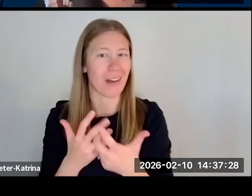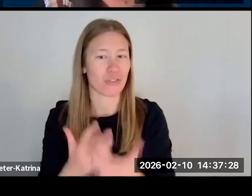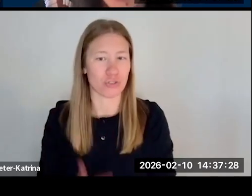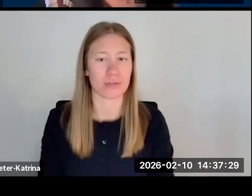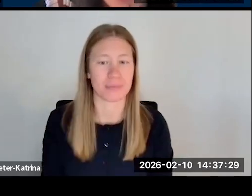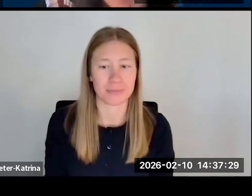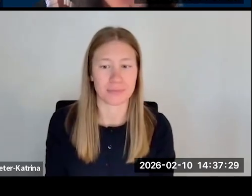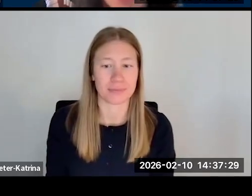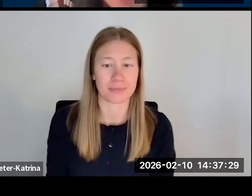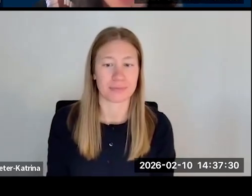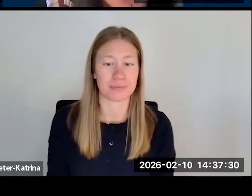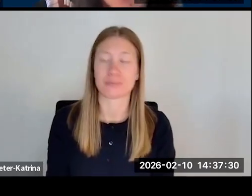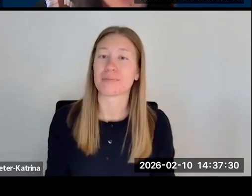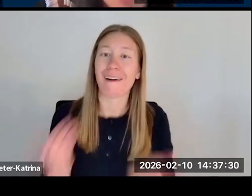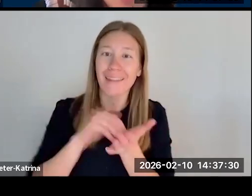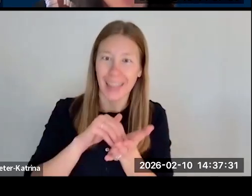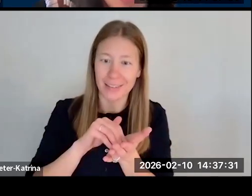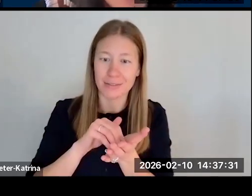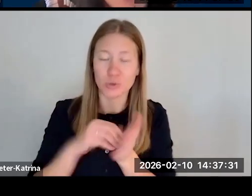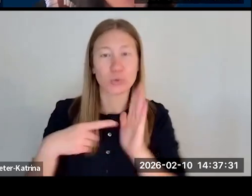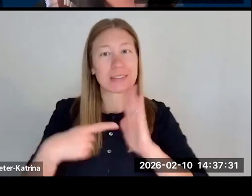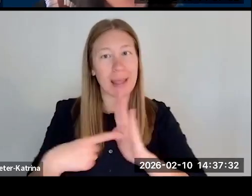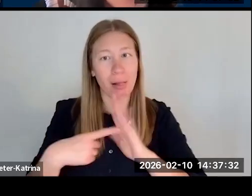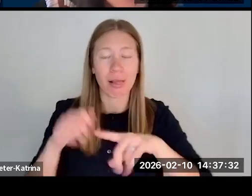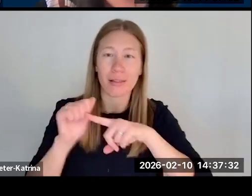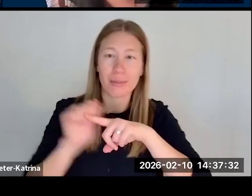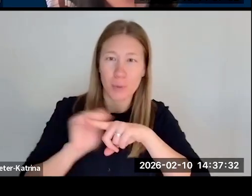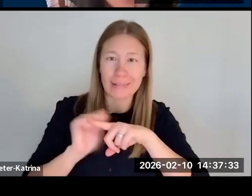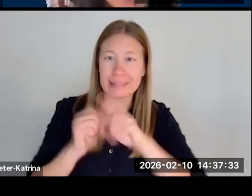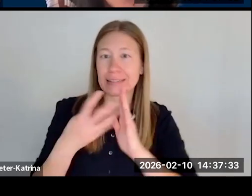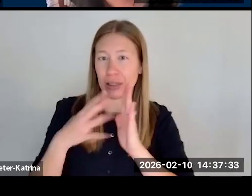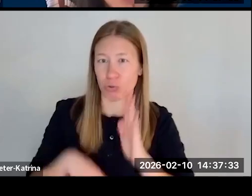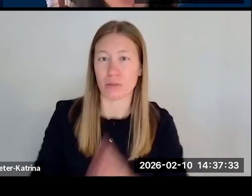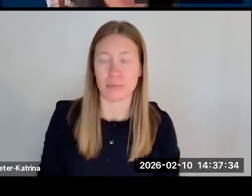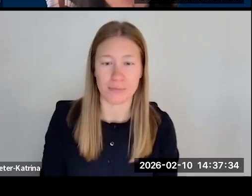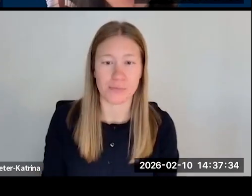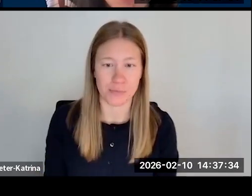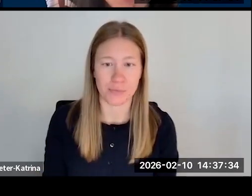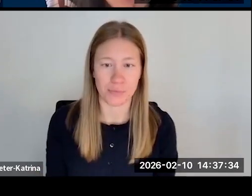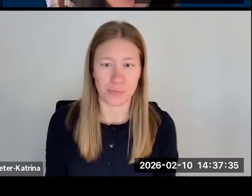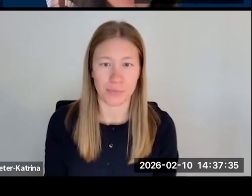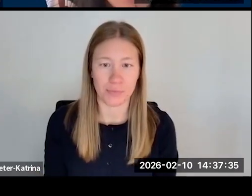And then I'll do the same to sample practice schedule. I'll highlight it, go to the styles pane